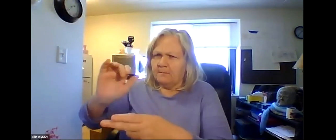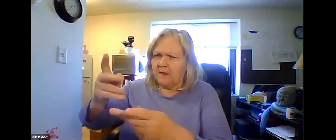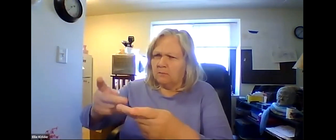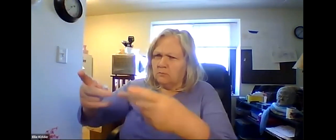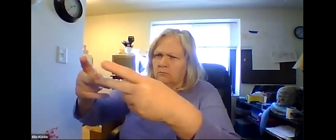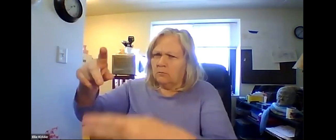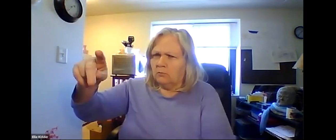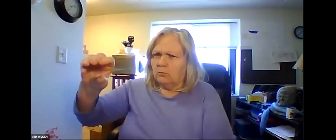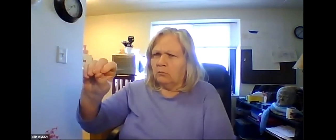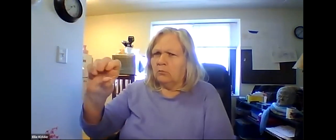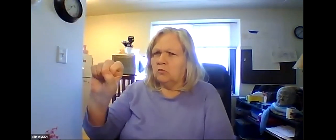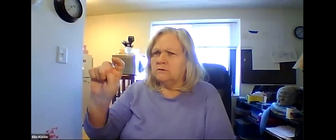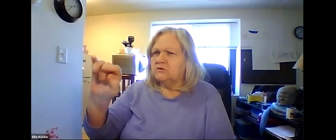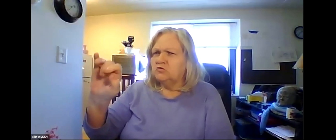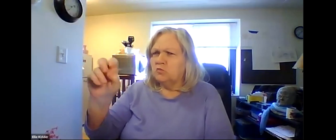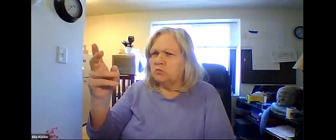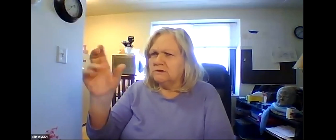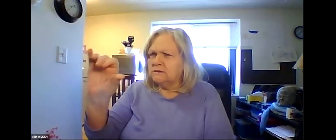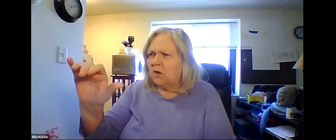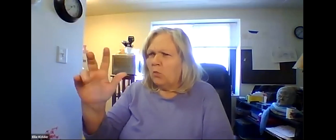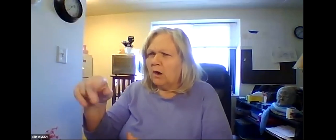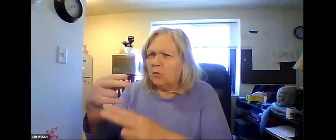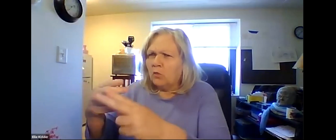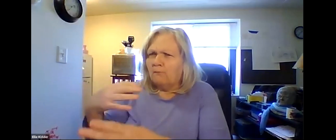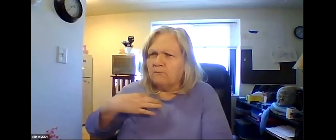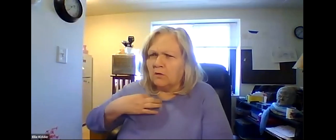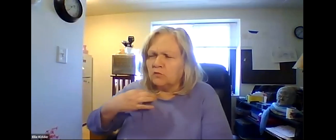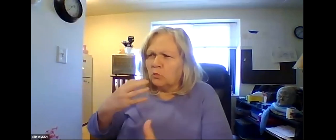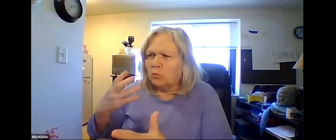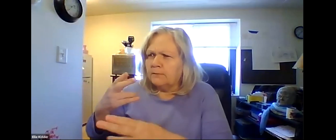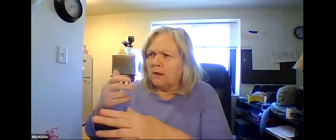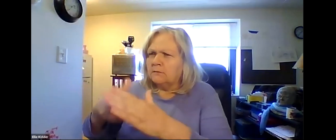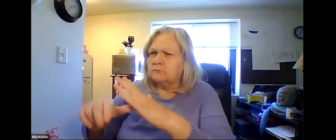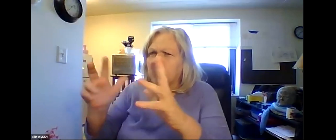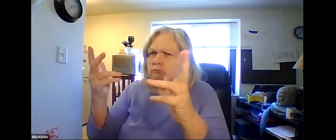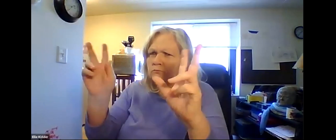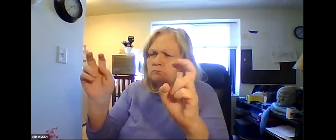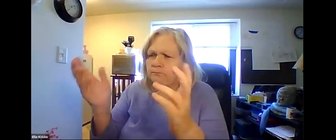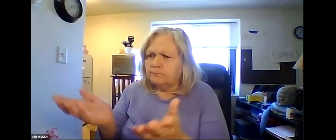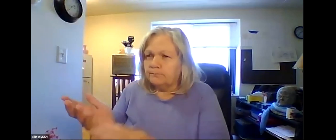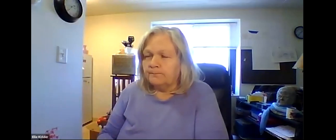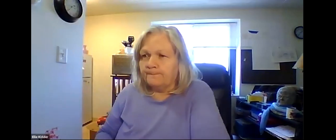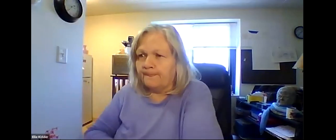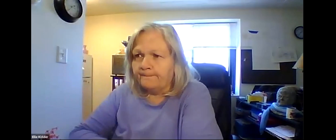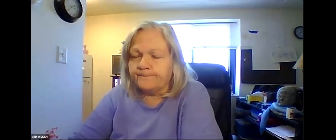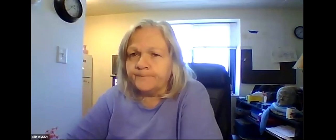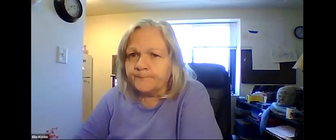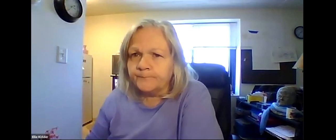wanting to know the name of the possible host?